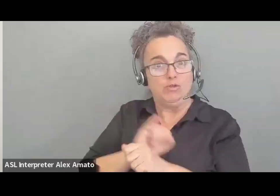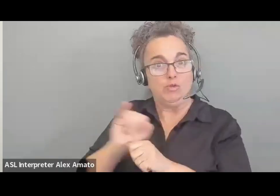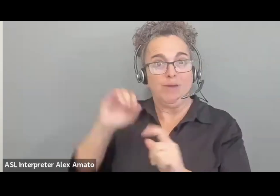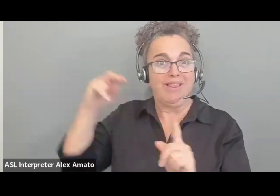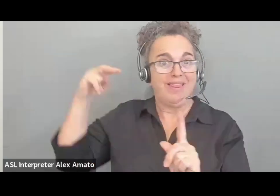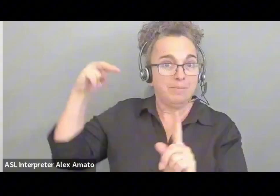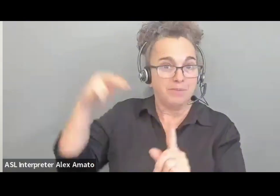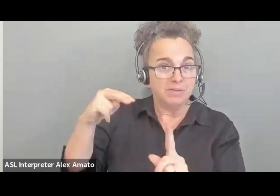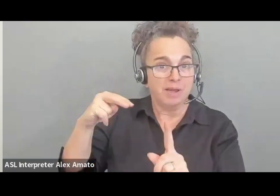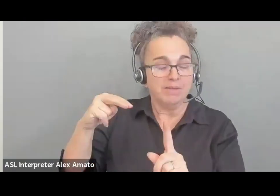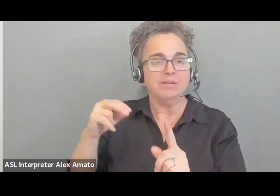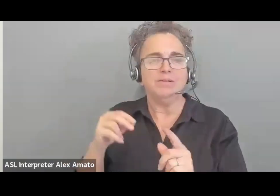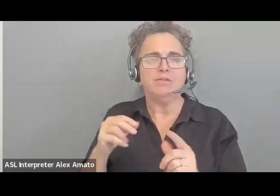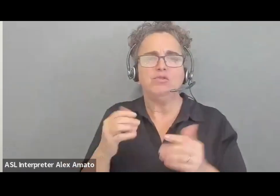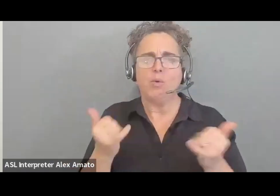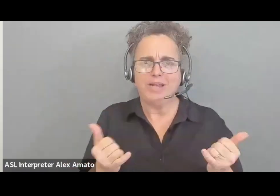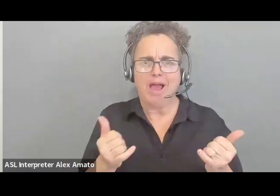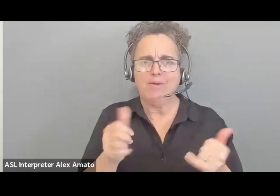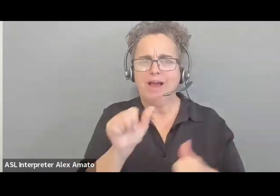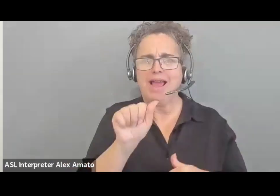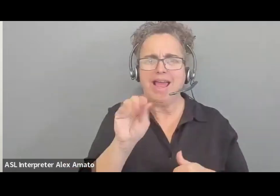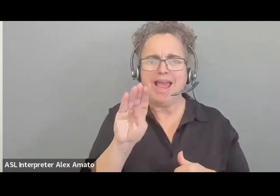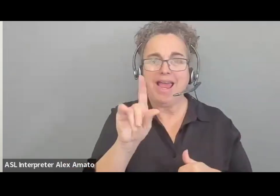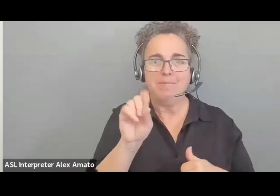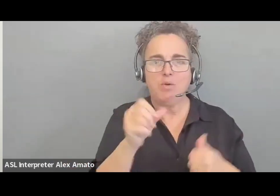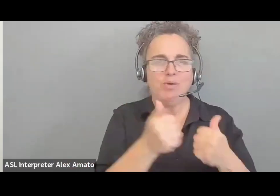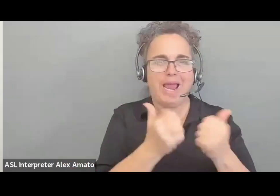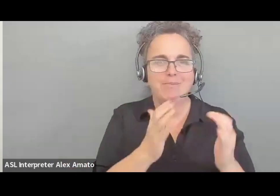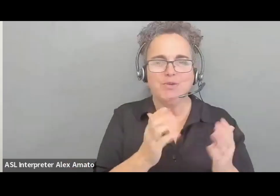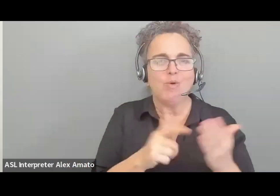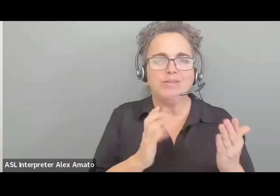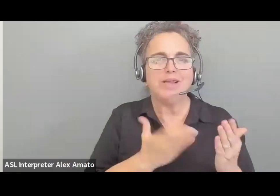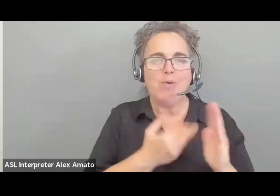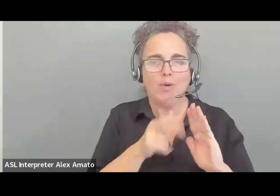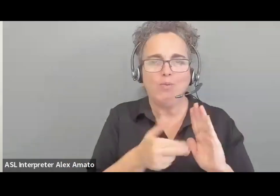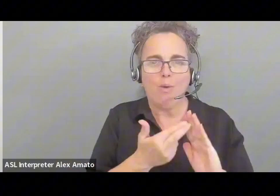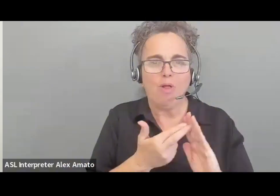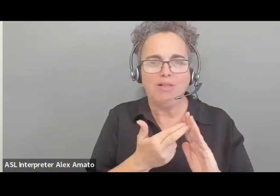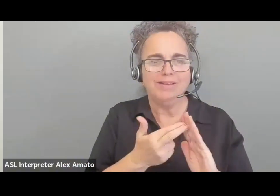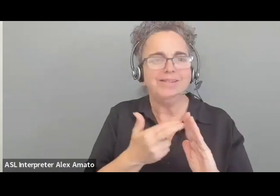So then where does that leave AbleGamers spot? We view this very much as we've got Arman